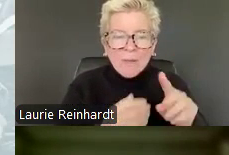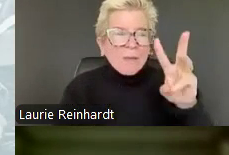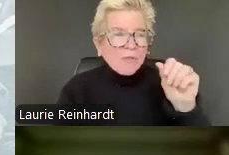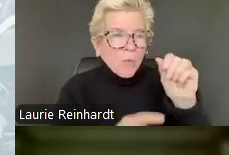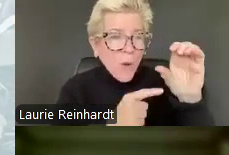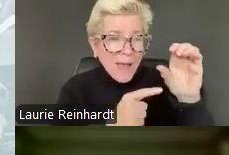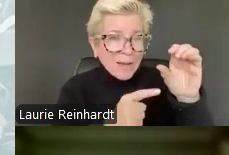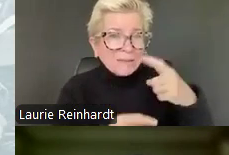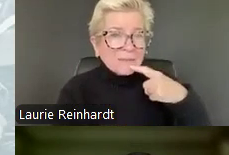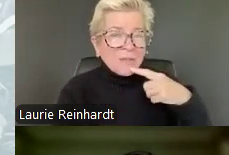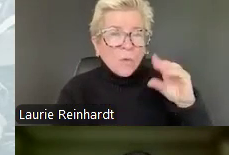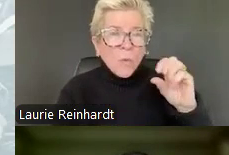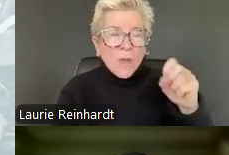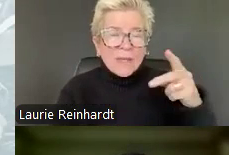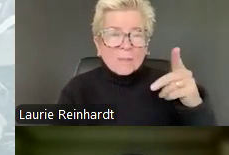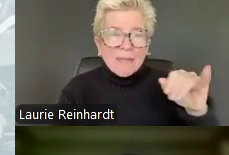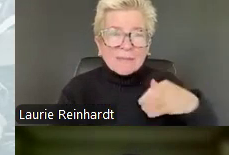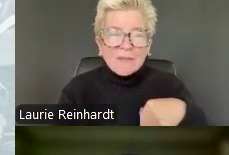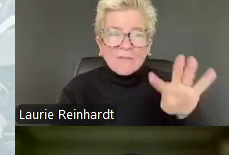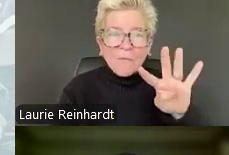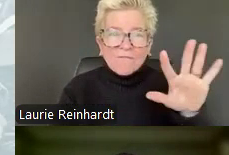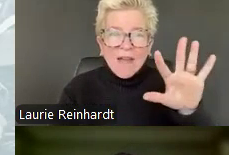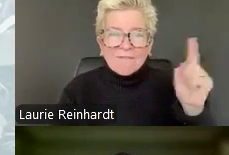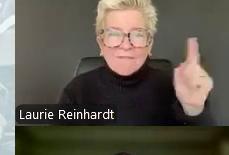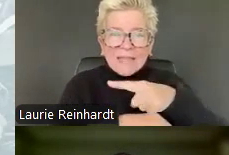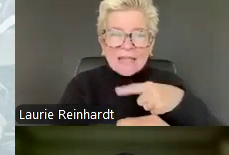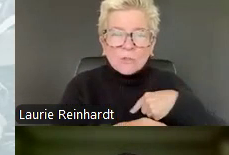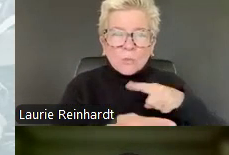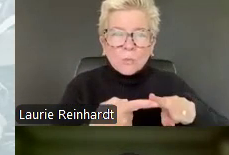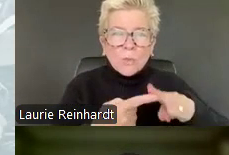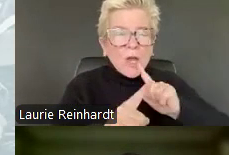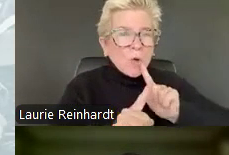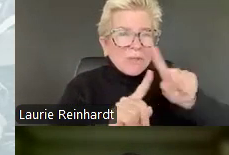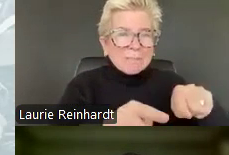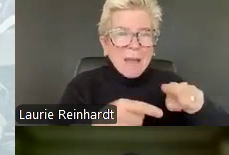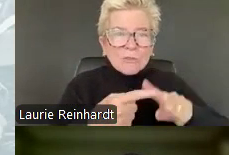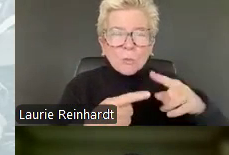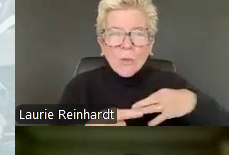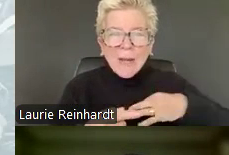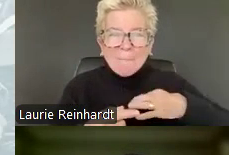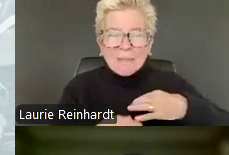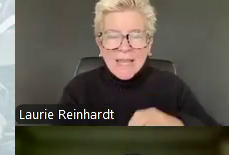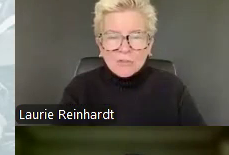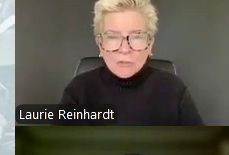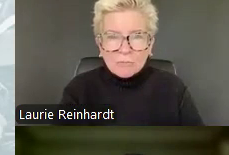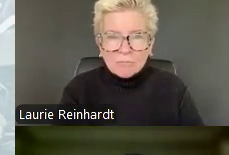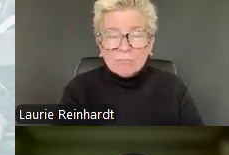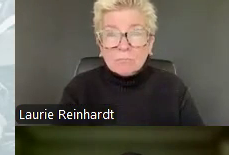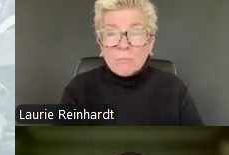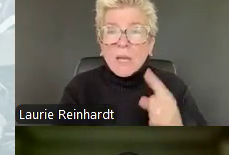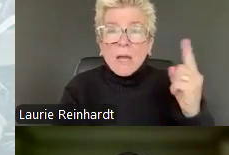that OSPI has 45 days to respond to an application. It is always my goal to